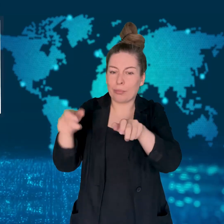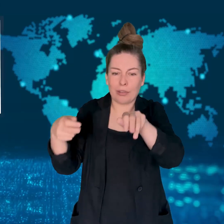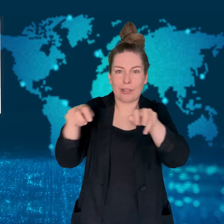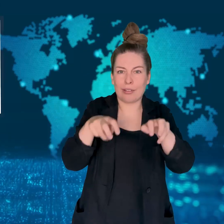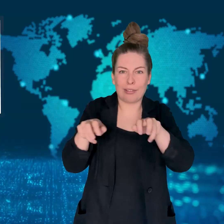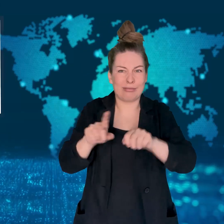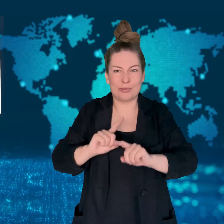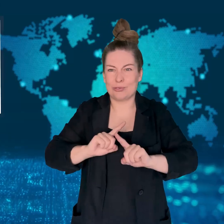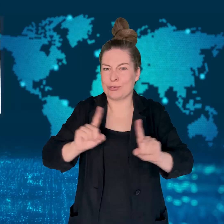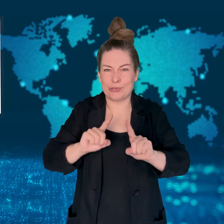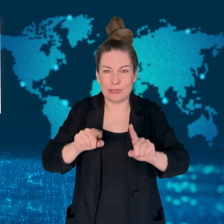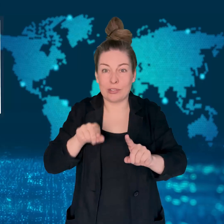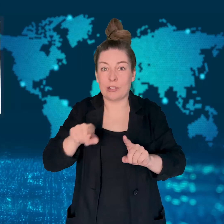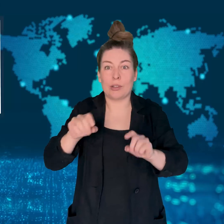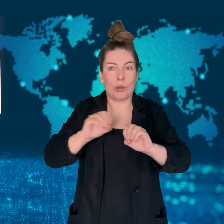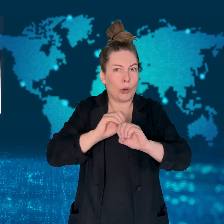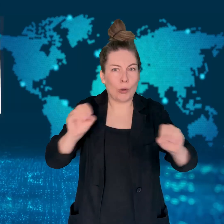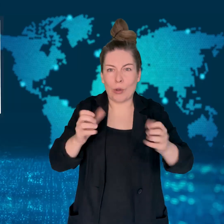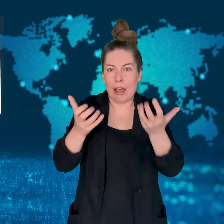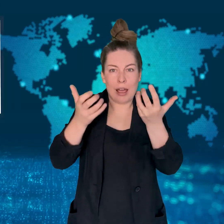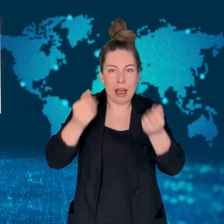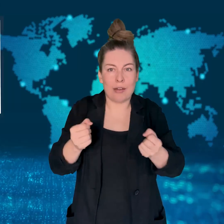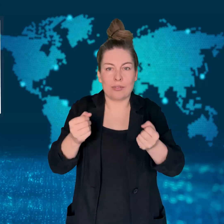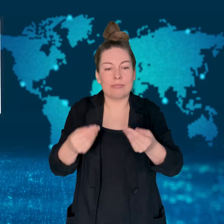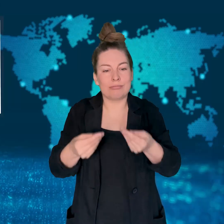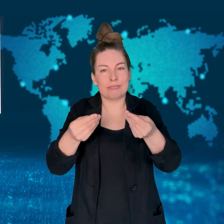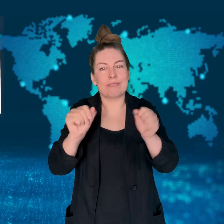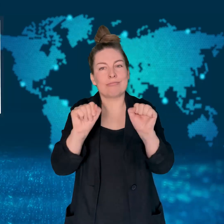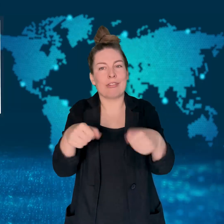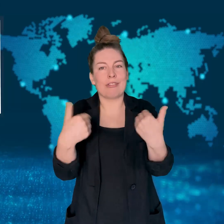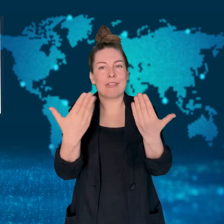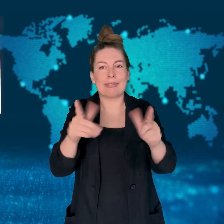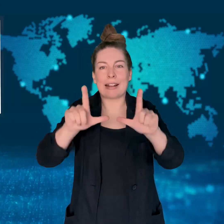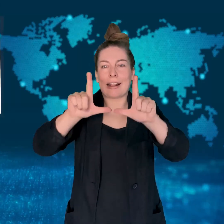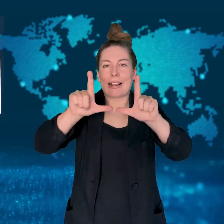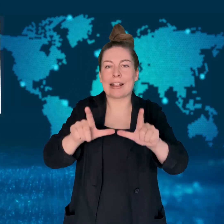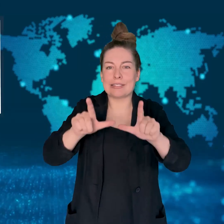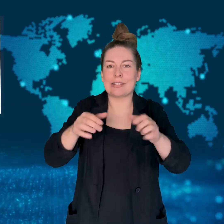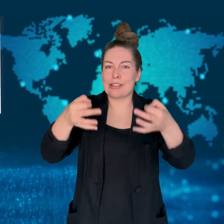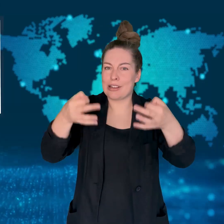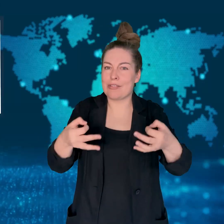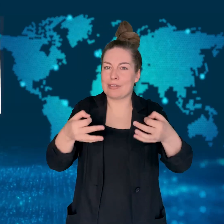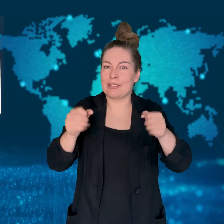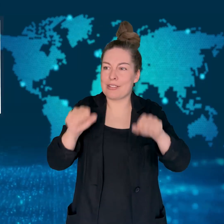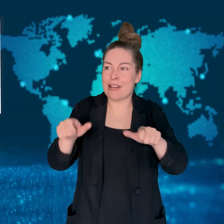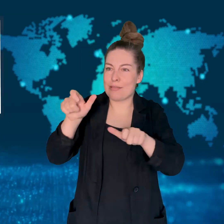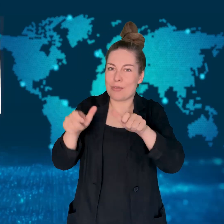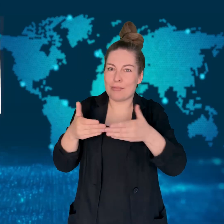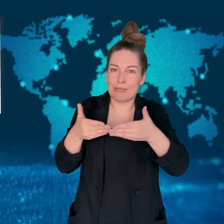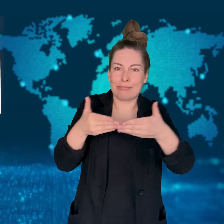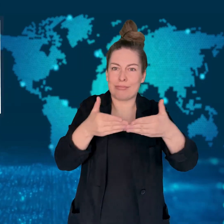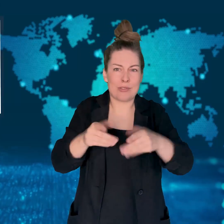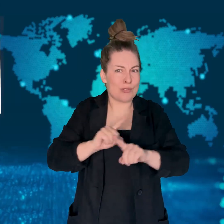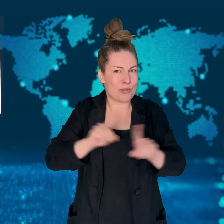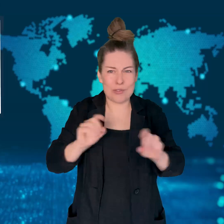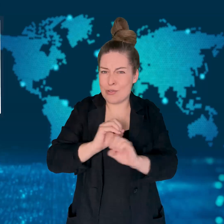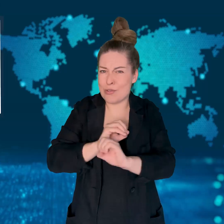The ferry was a converted fishing boat and was not suitable for